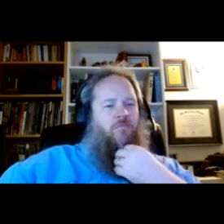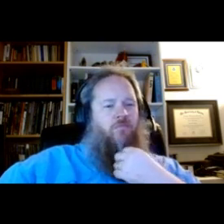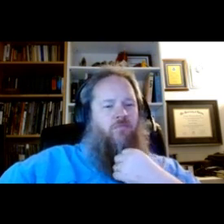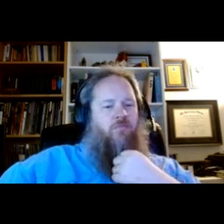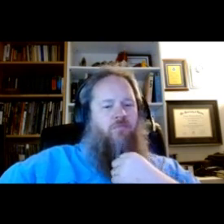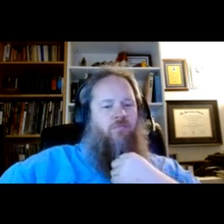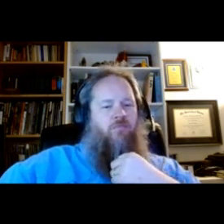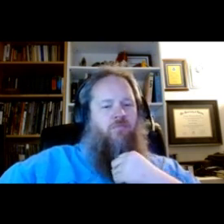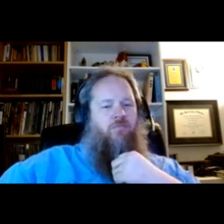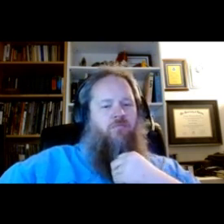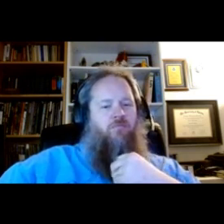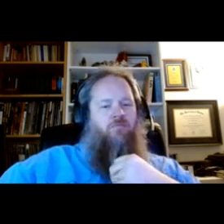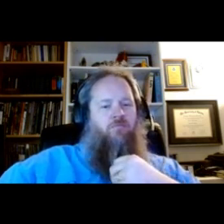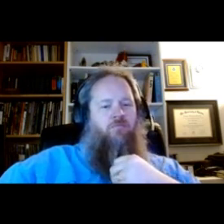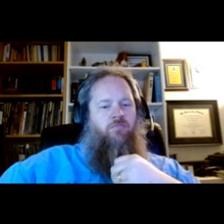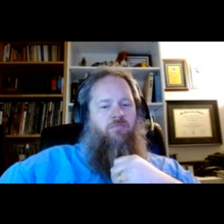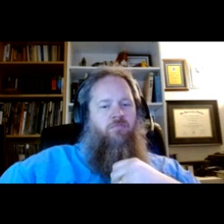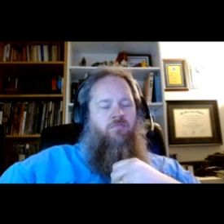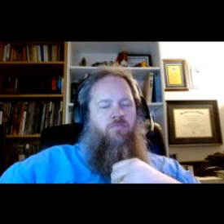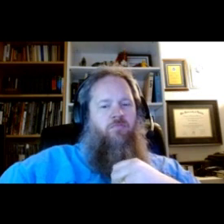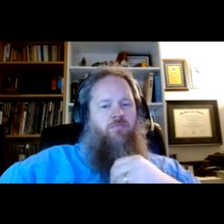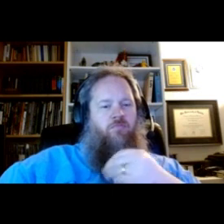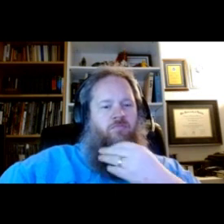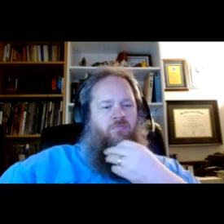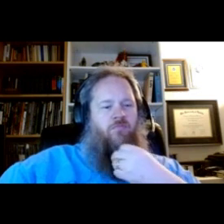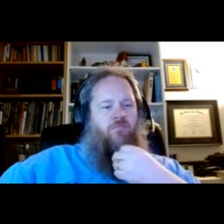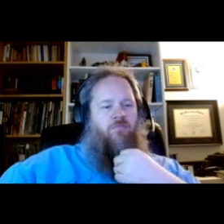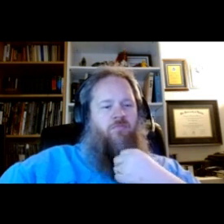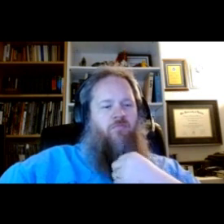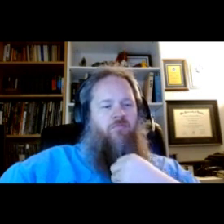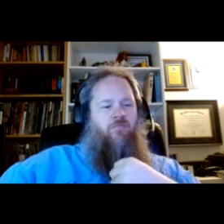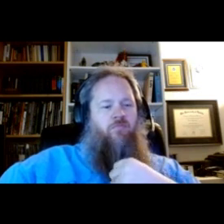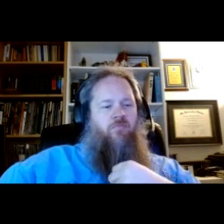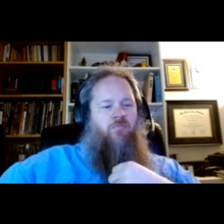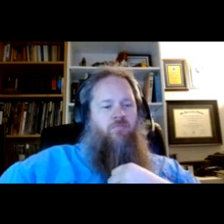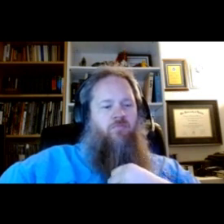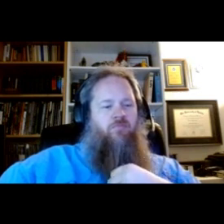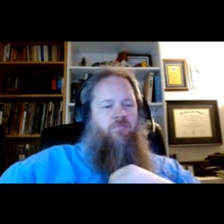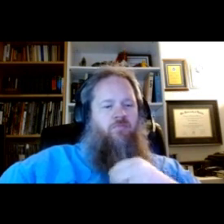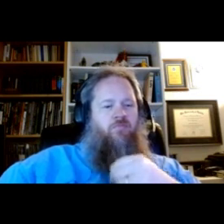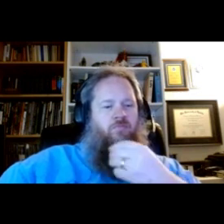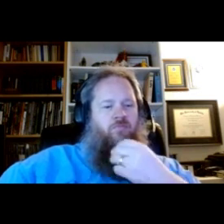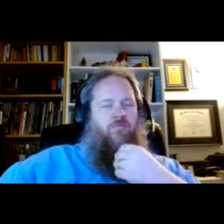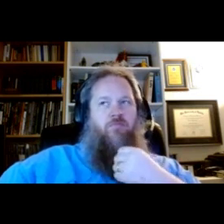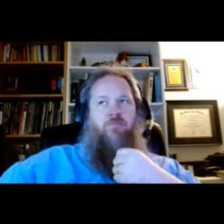work individuals with English language skills deficiencies, so they can be successful once placed?